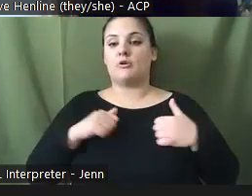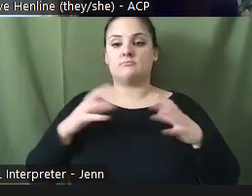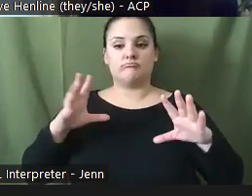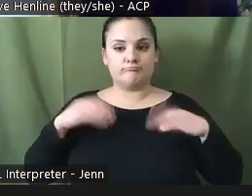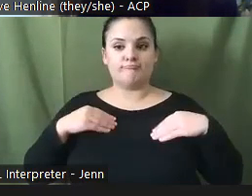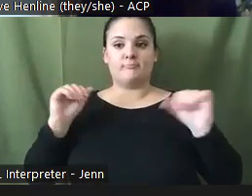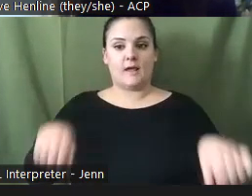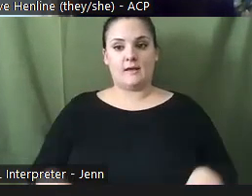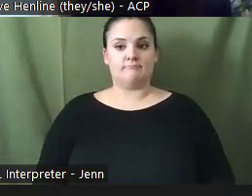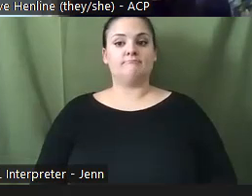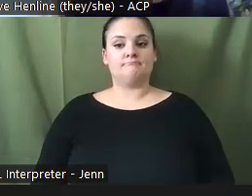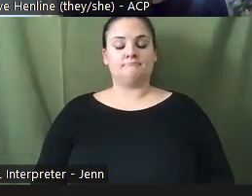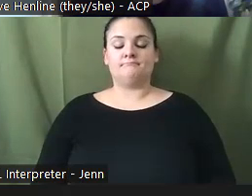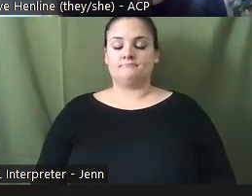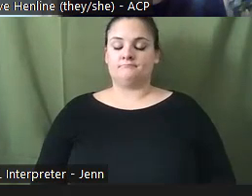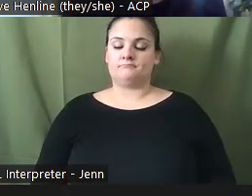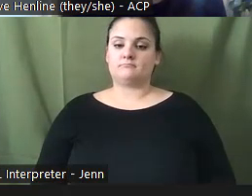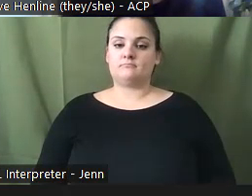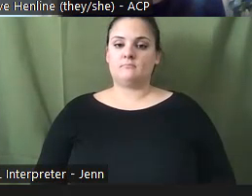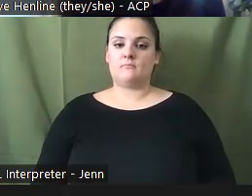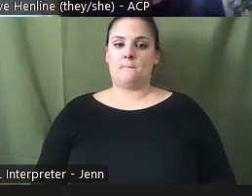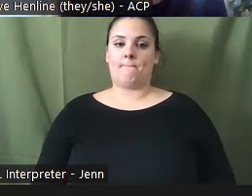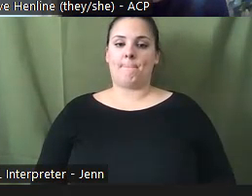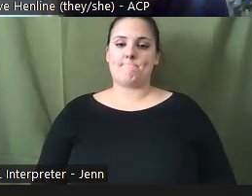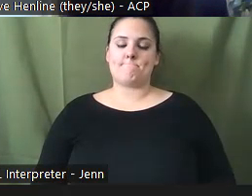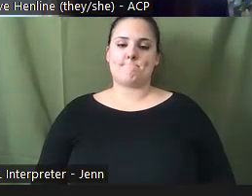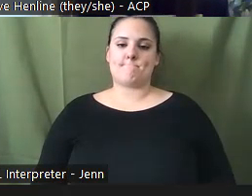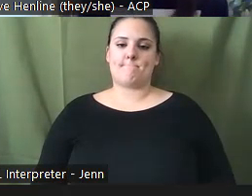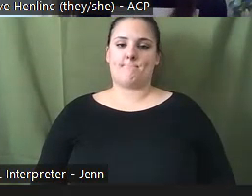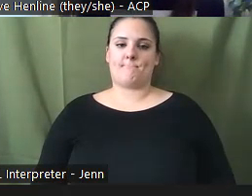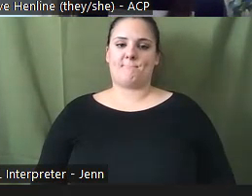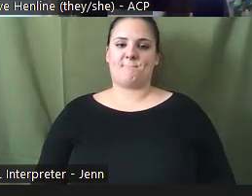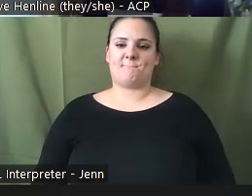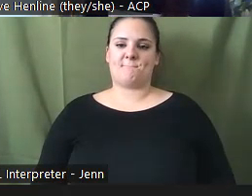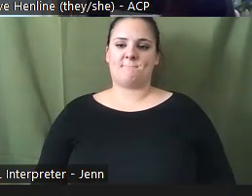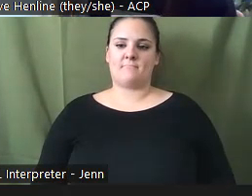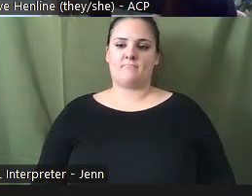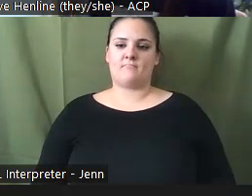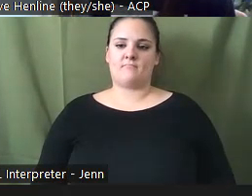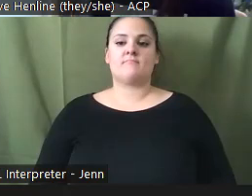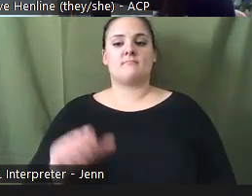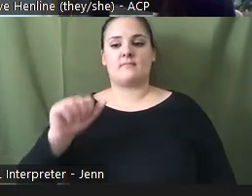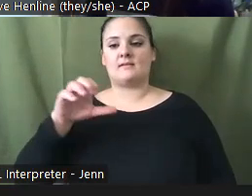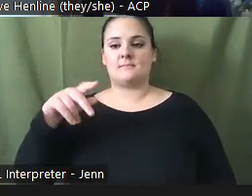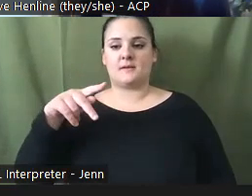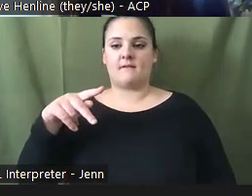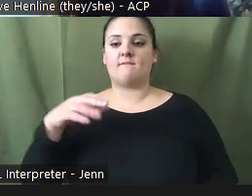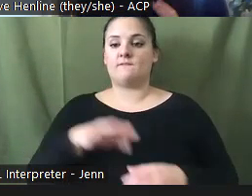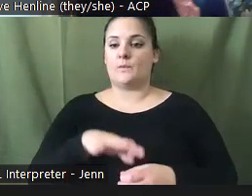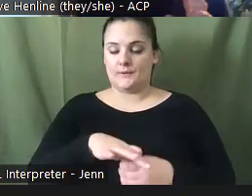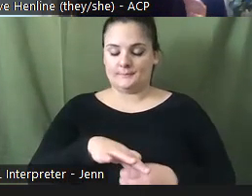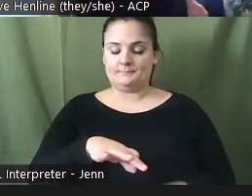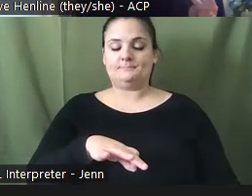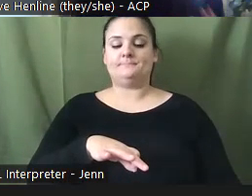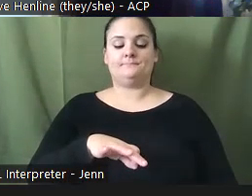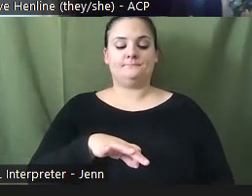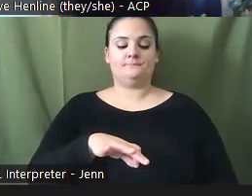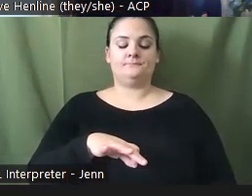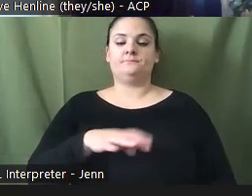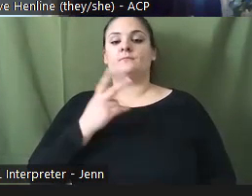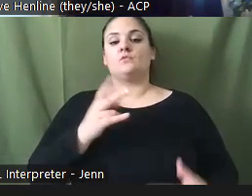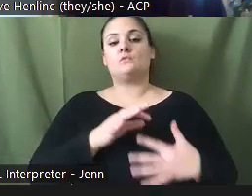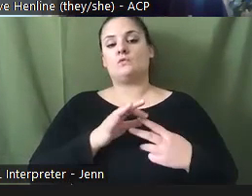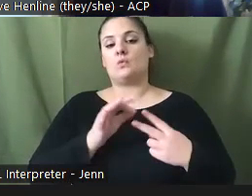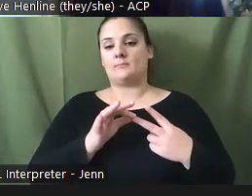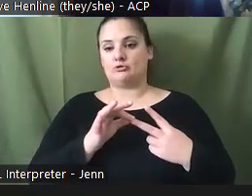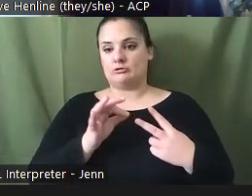So let's see, so we'll get into ACP voting. There is really two options for people to vote.